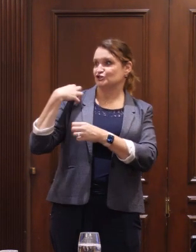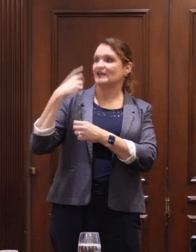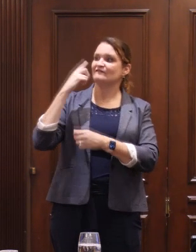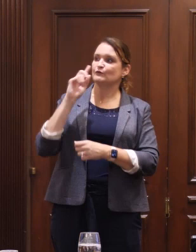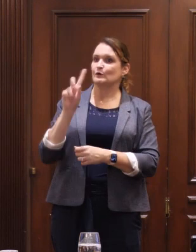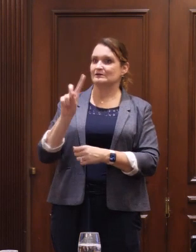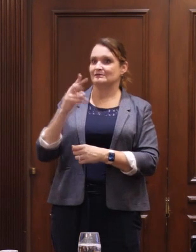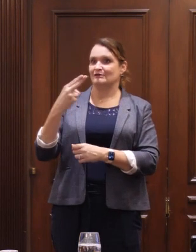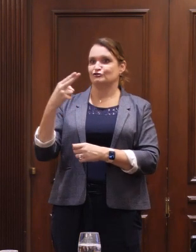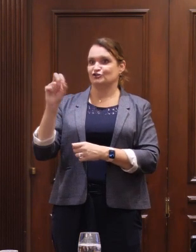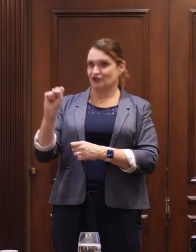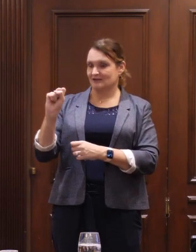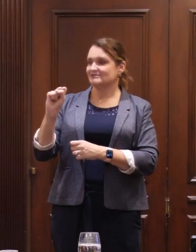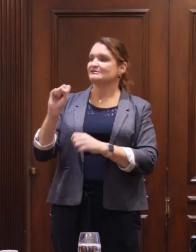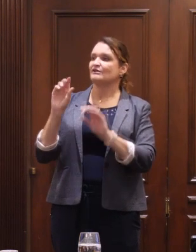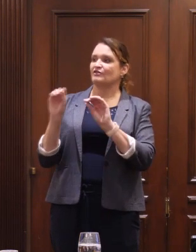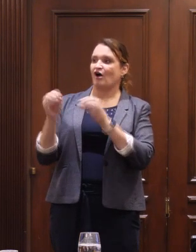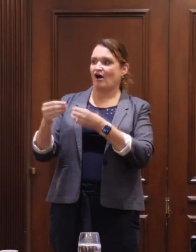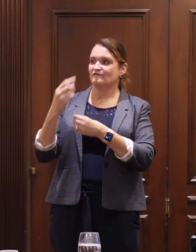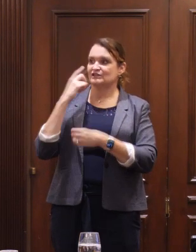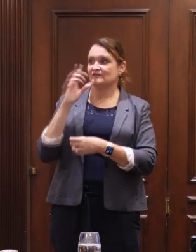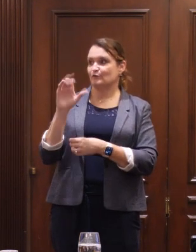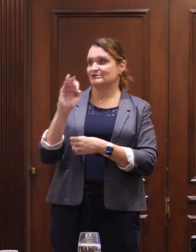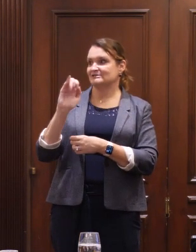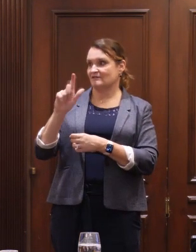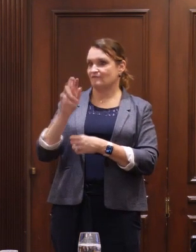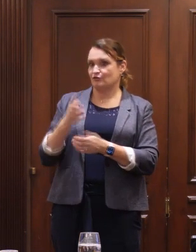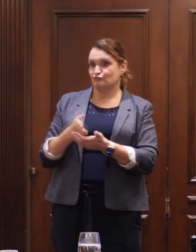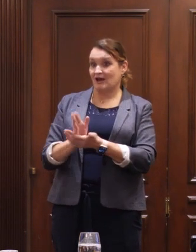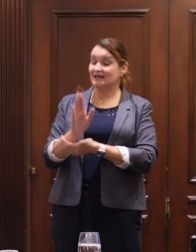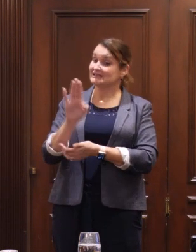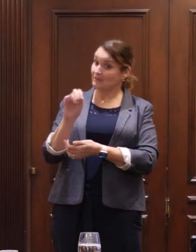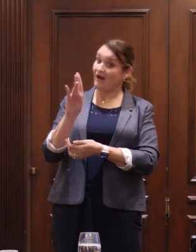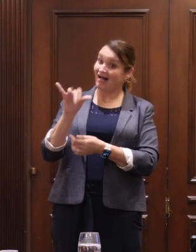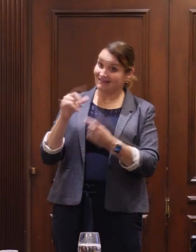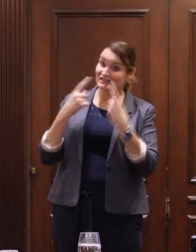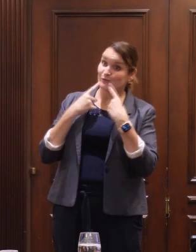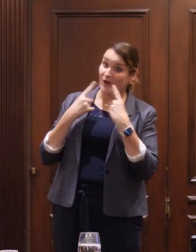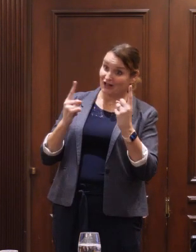Services Office of Civil Rights. Molly is well known and highly regarded and highly